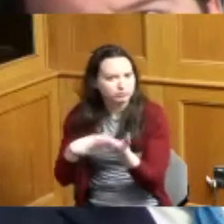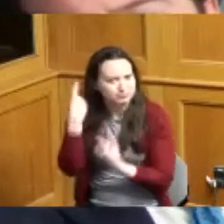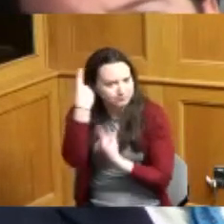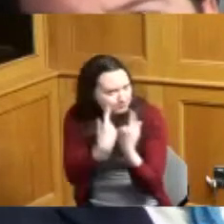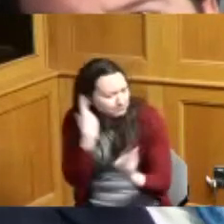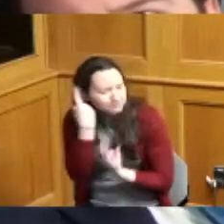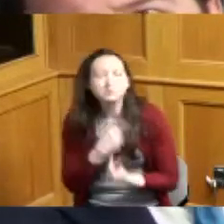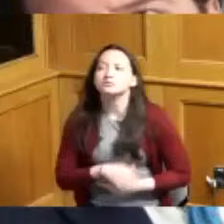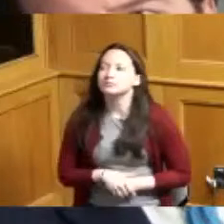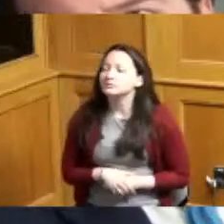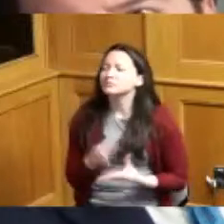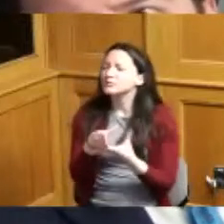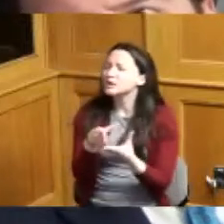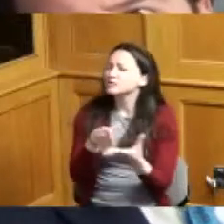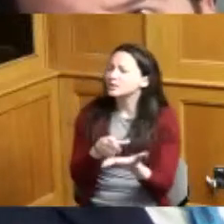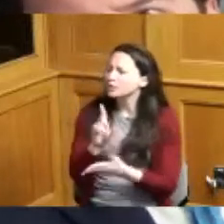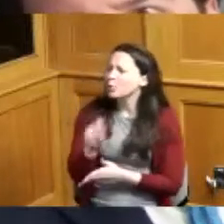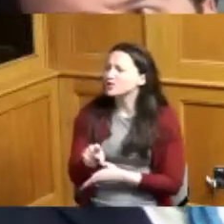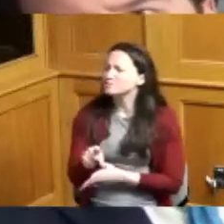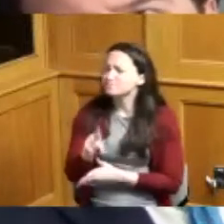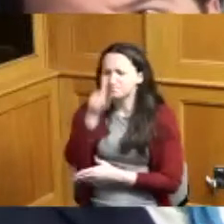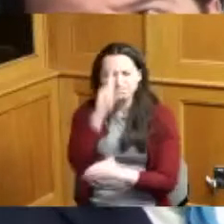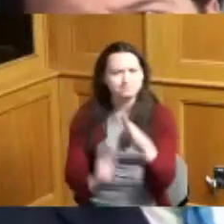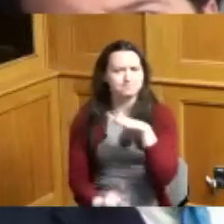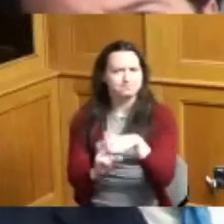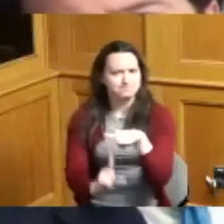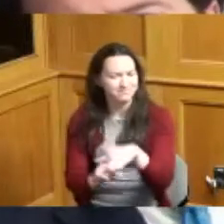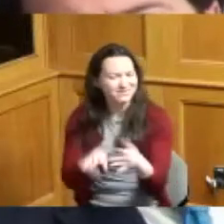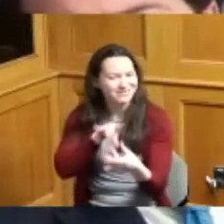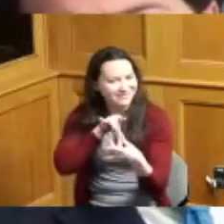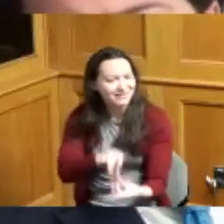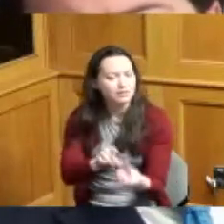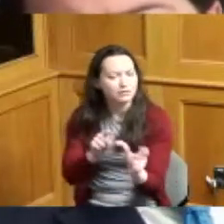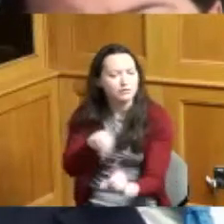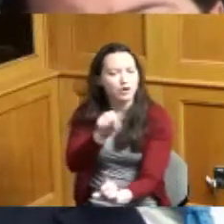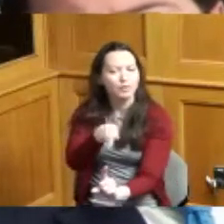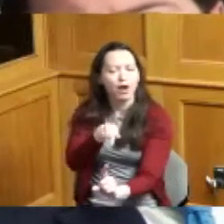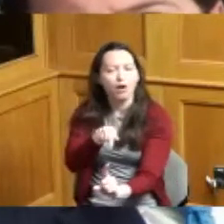um some of the the questions that came up continued to be about the about the costs